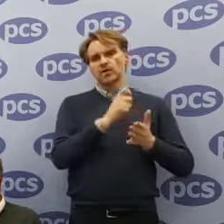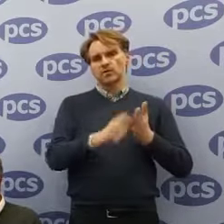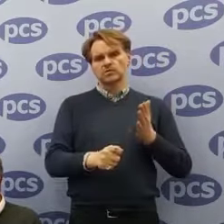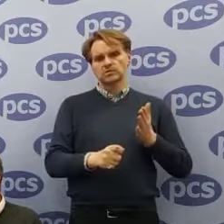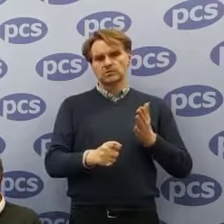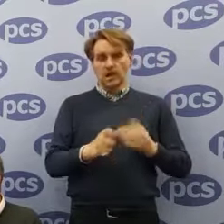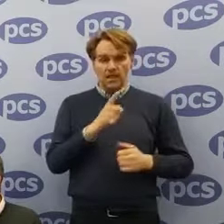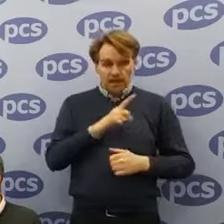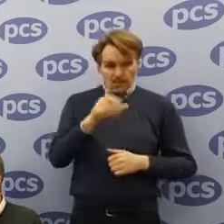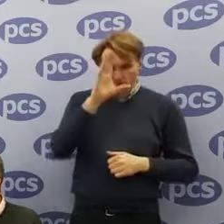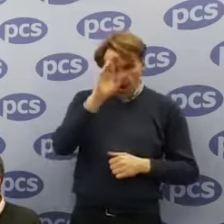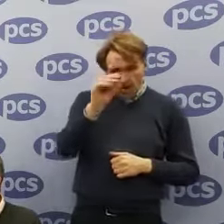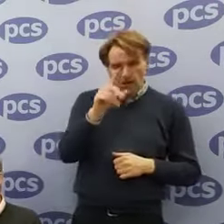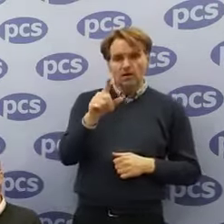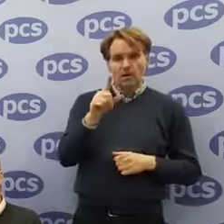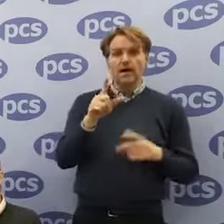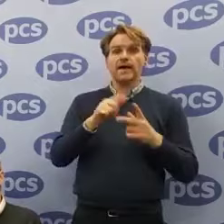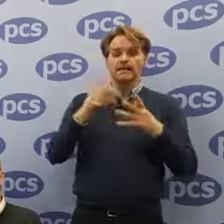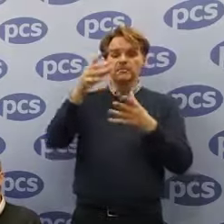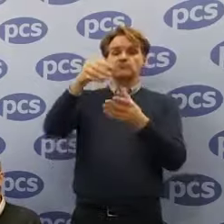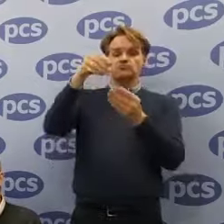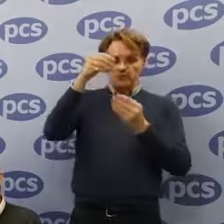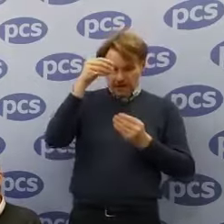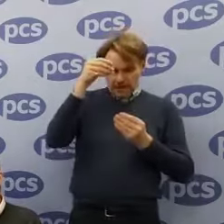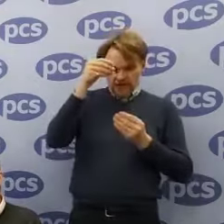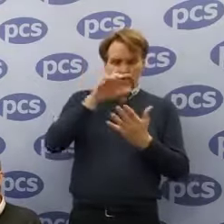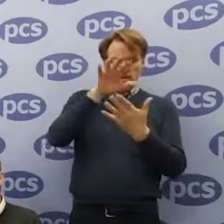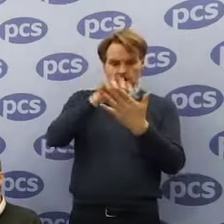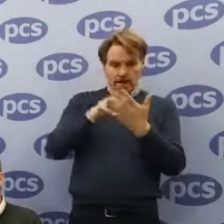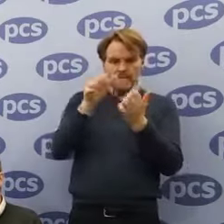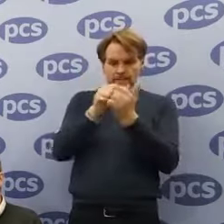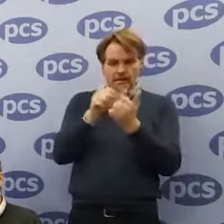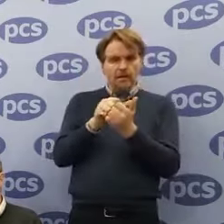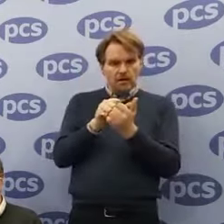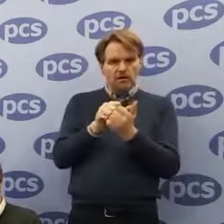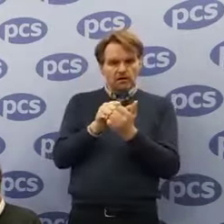people now, so I don't forget, that make sure that you register your up-to-date